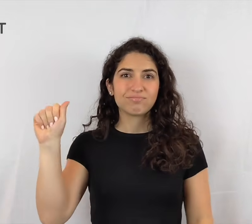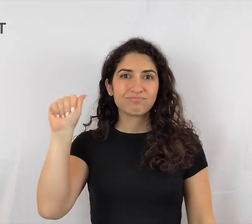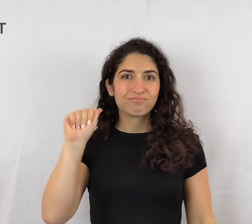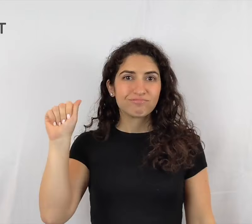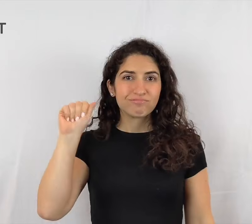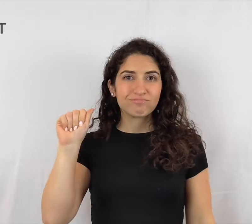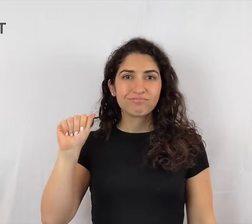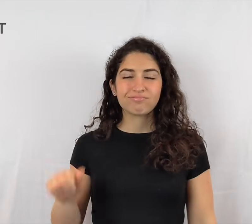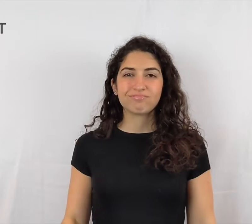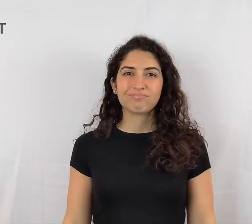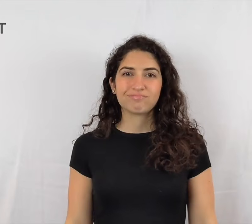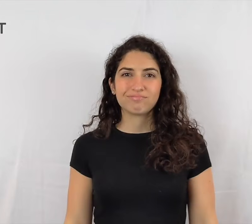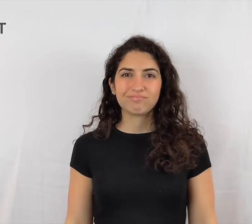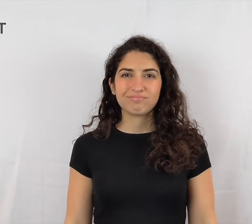Aunt.